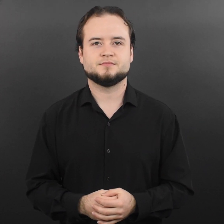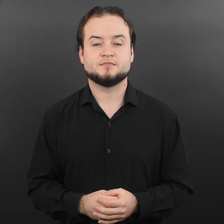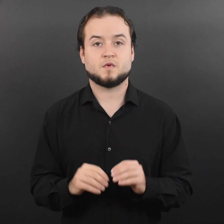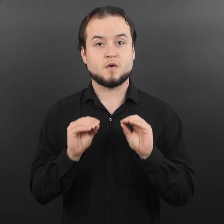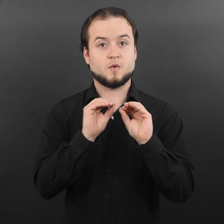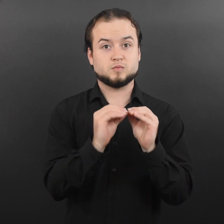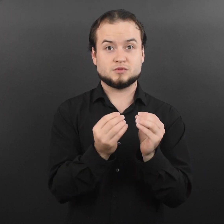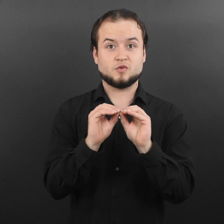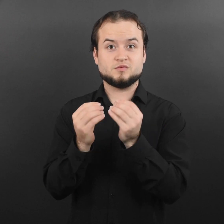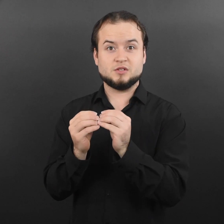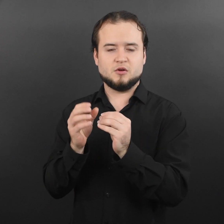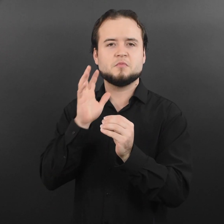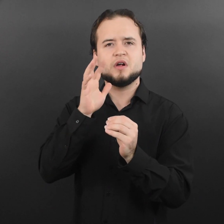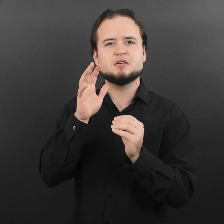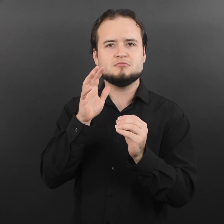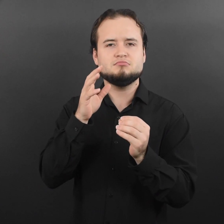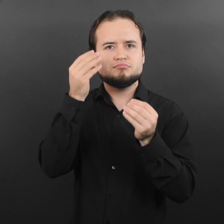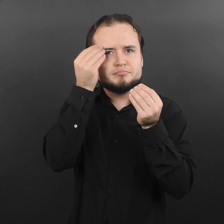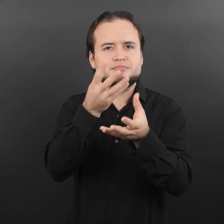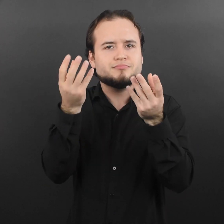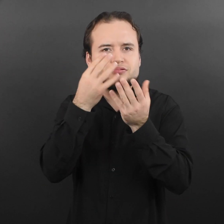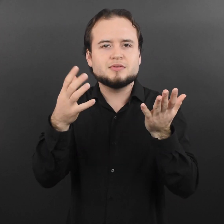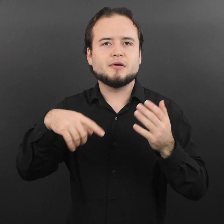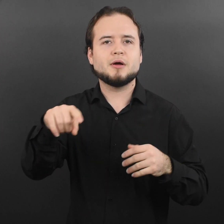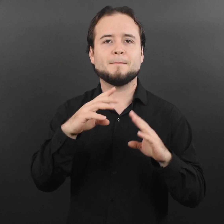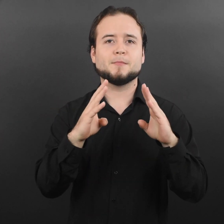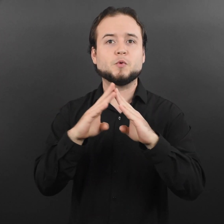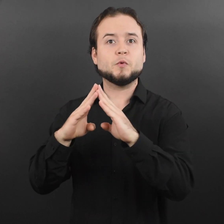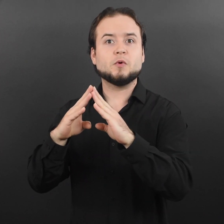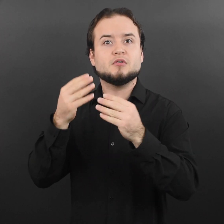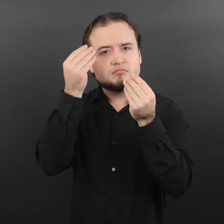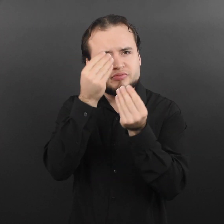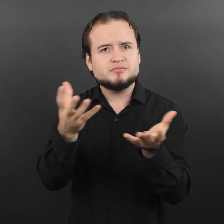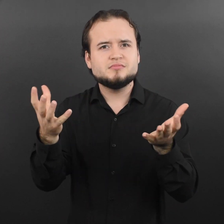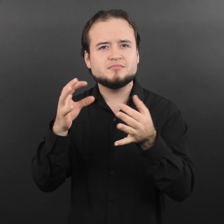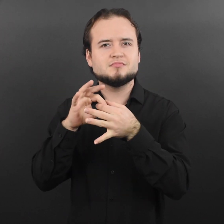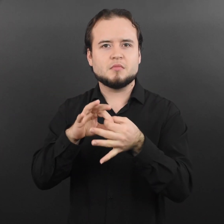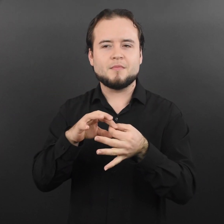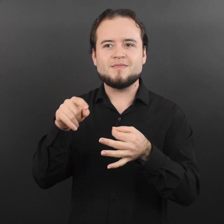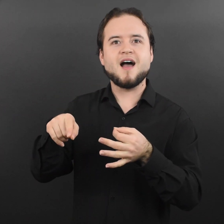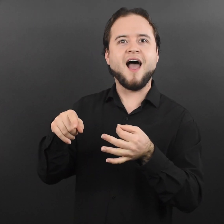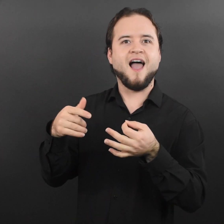Organizations will let communities know about available at-home rapid